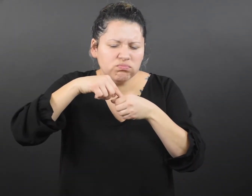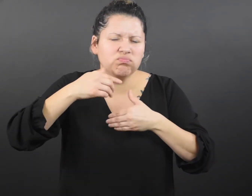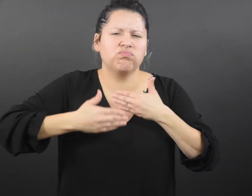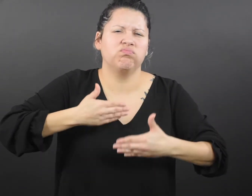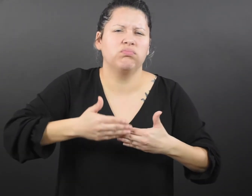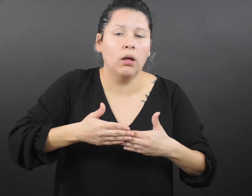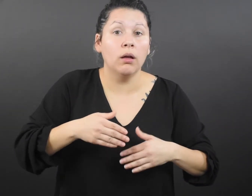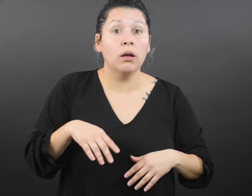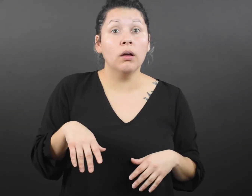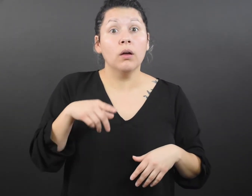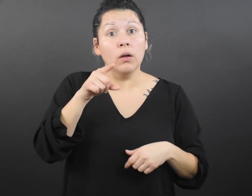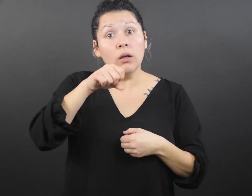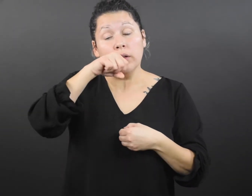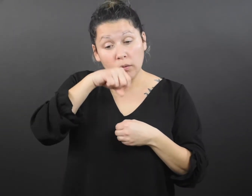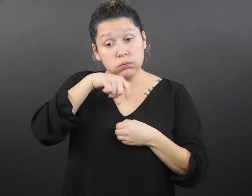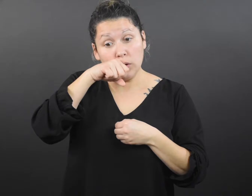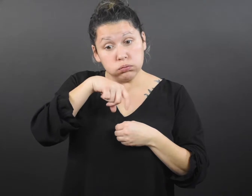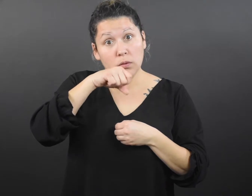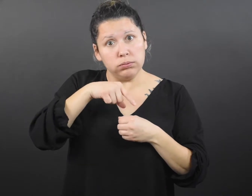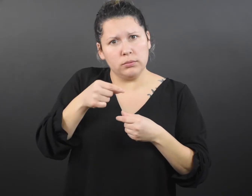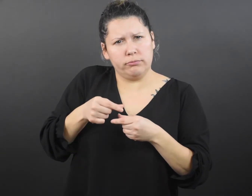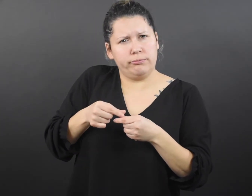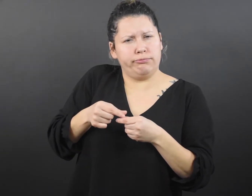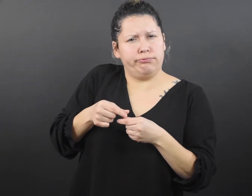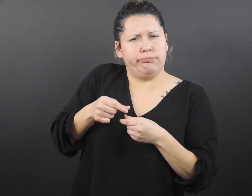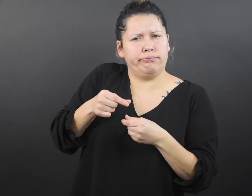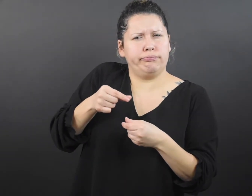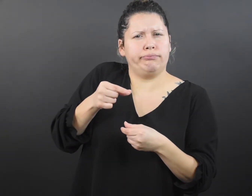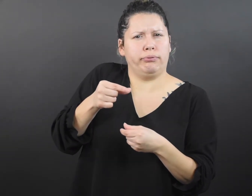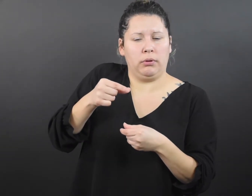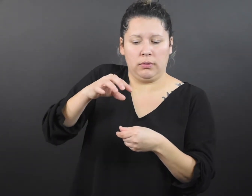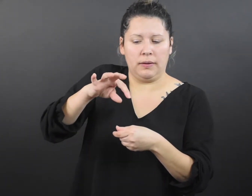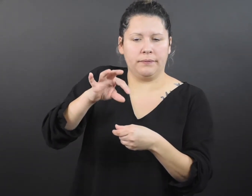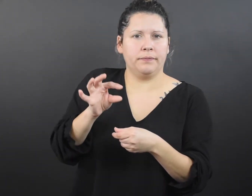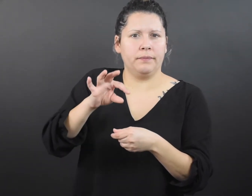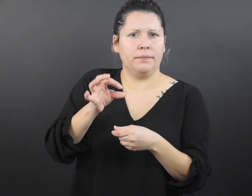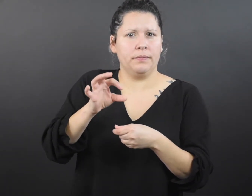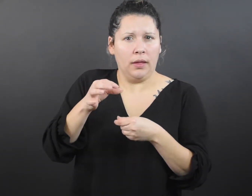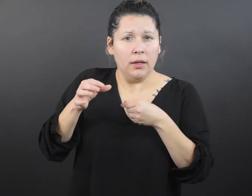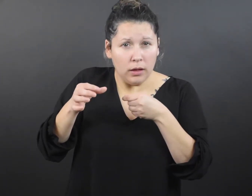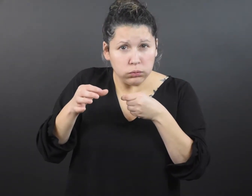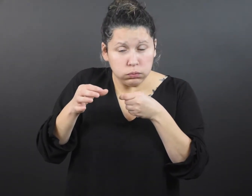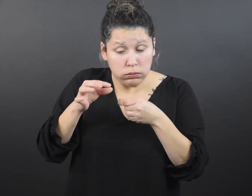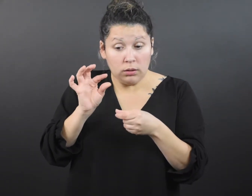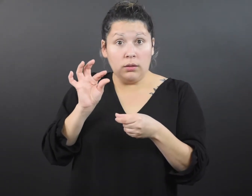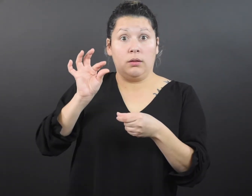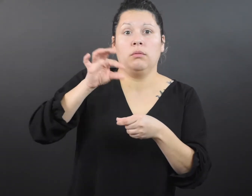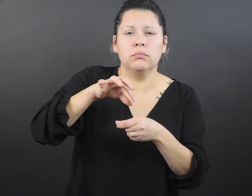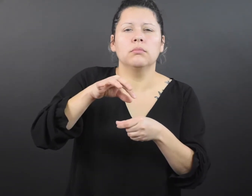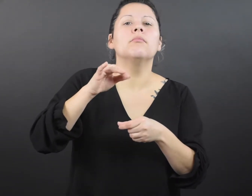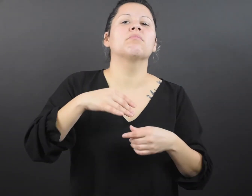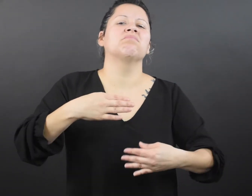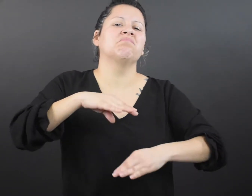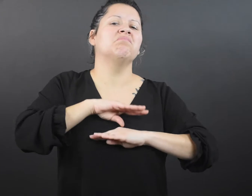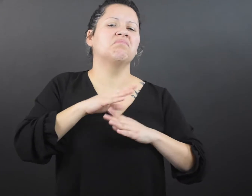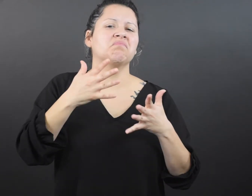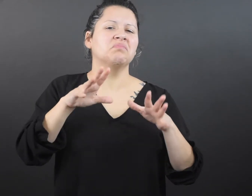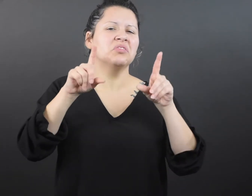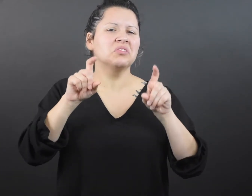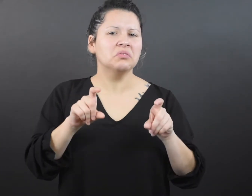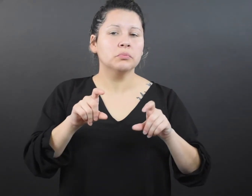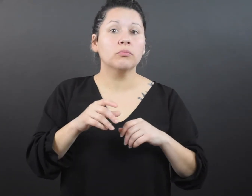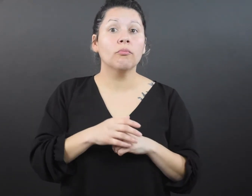into a funnel attached to a tube, and then screw on a cap to complete the test.